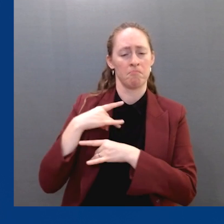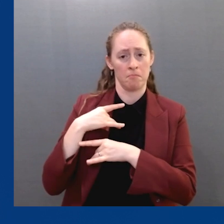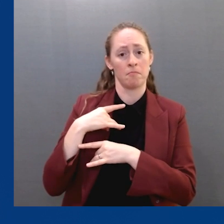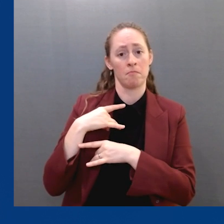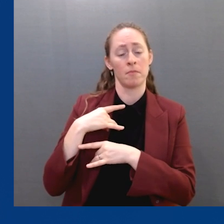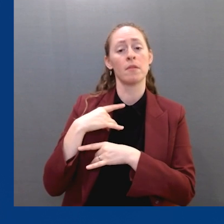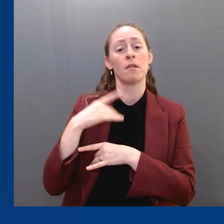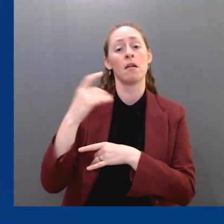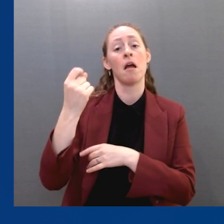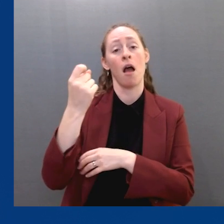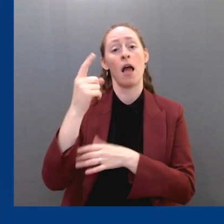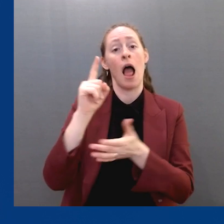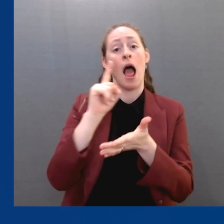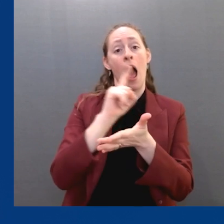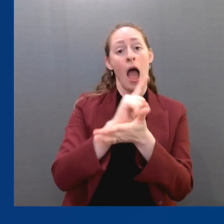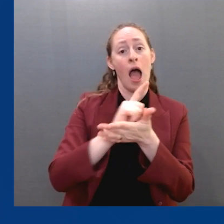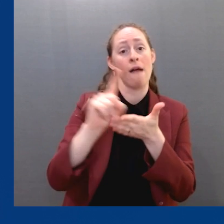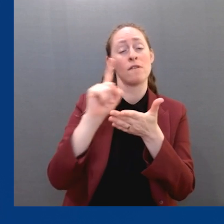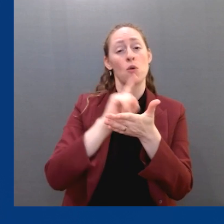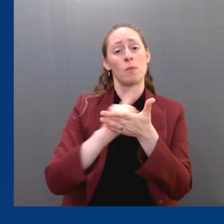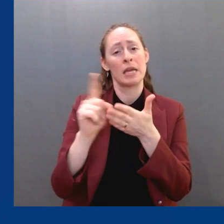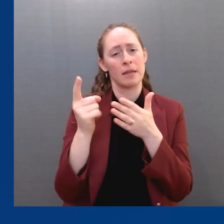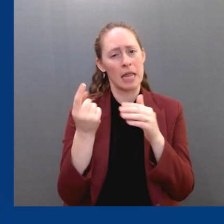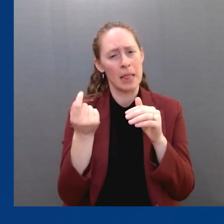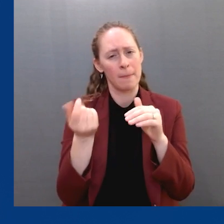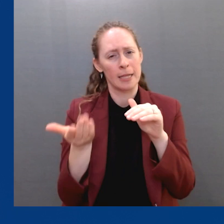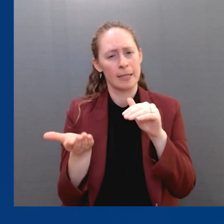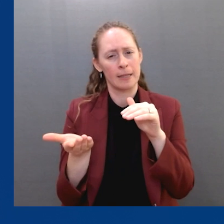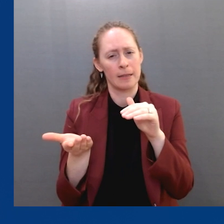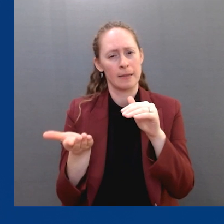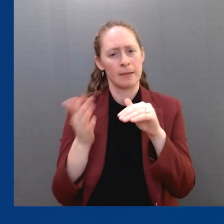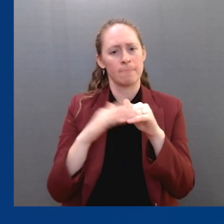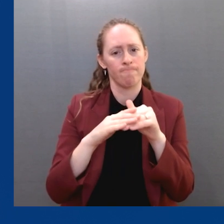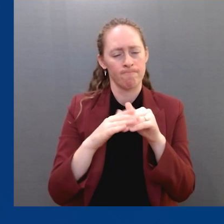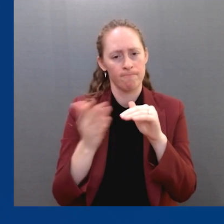it does represent a doubling of hospital admissions since early May.